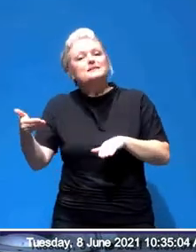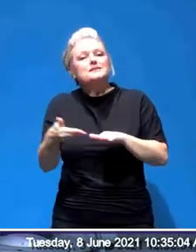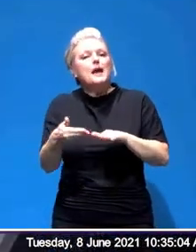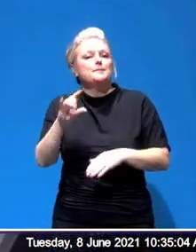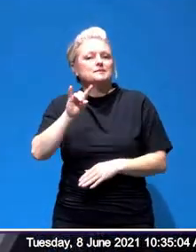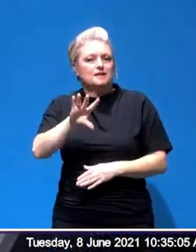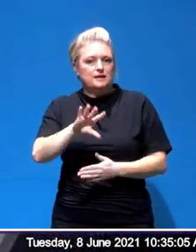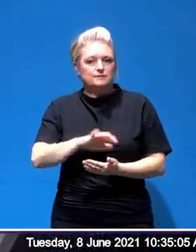Yes.